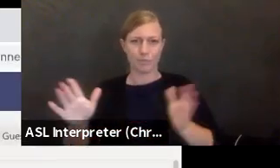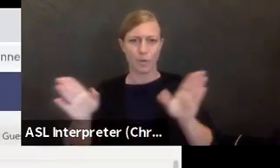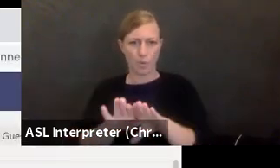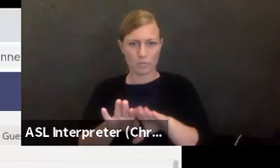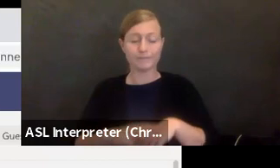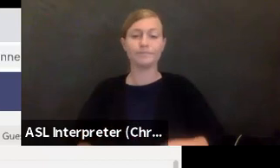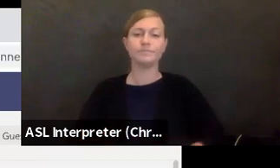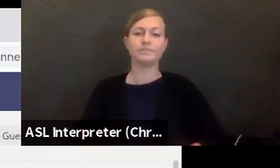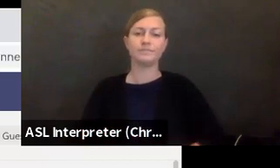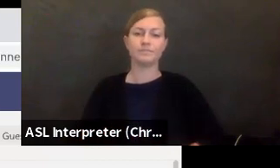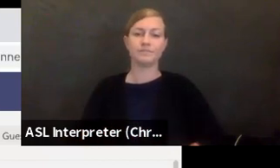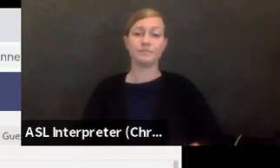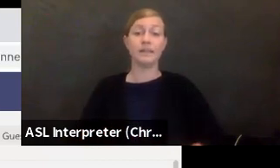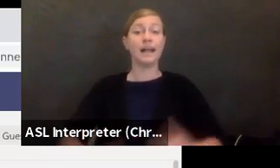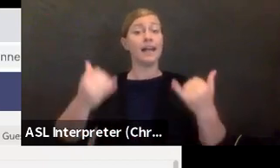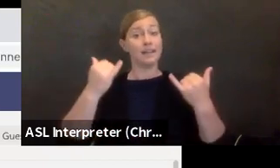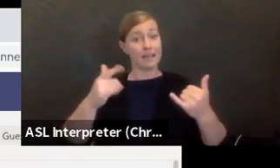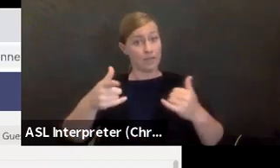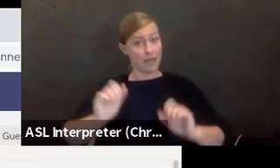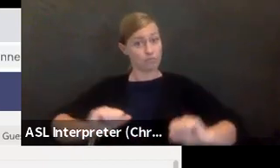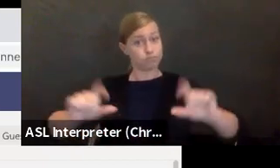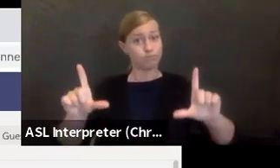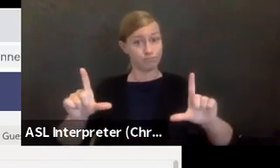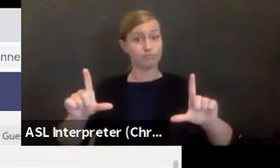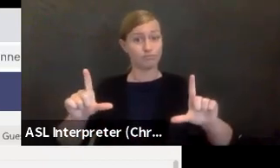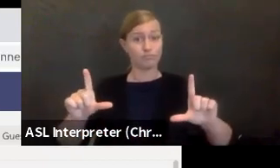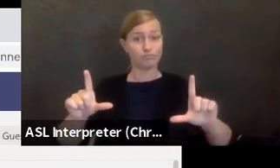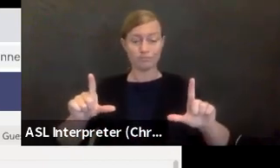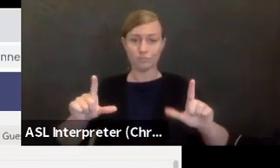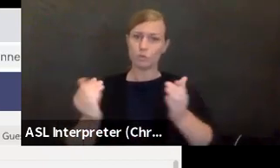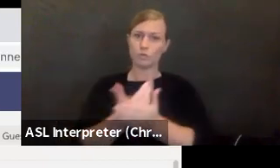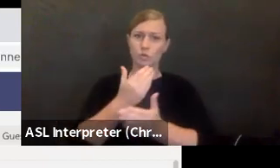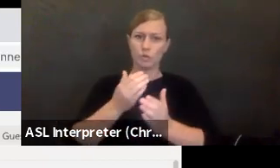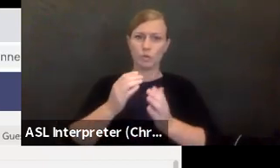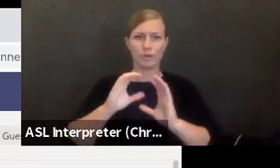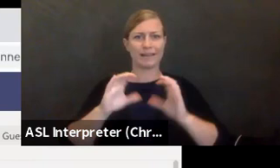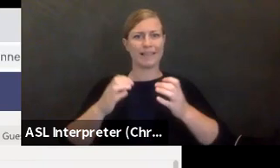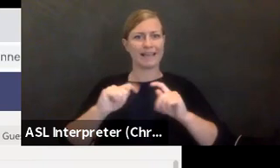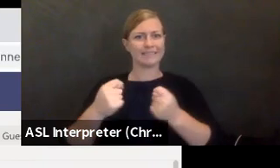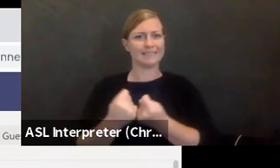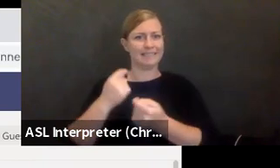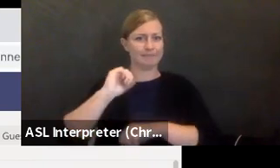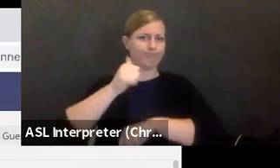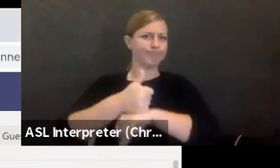The reason he's a guest is that he is not affiliated with my school district or my ESD.